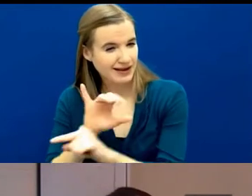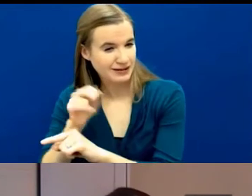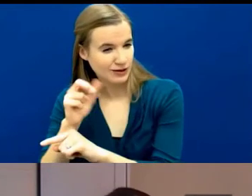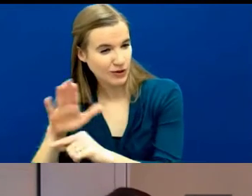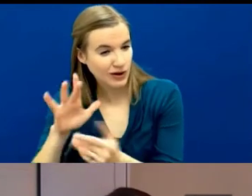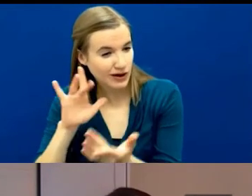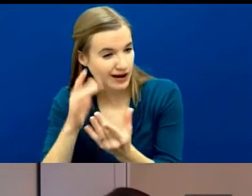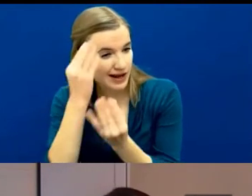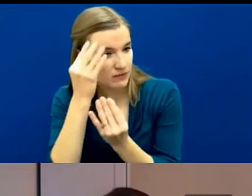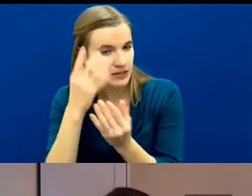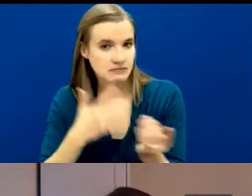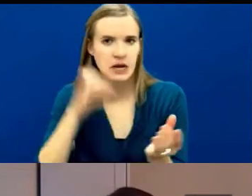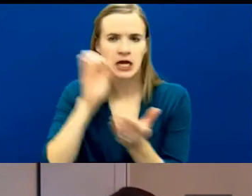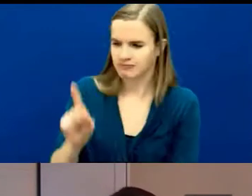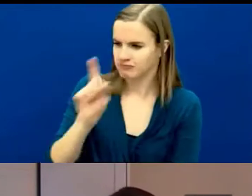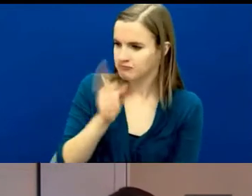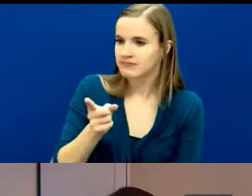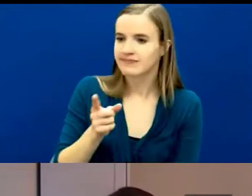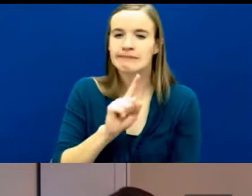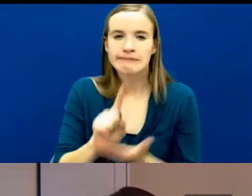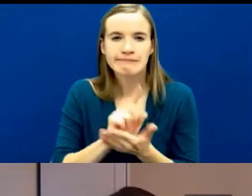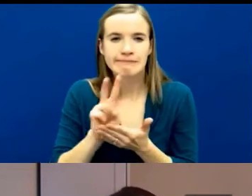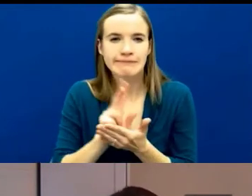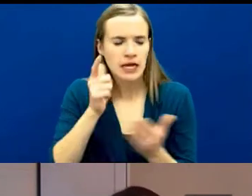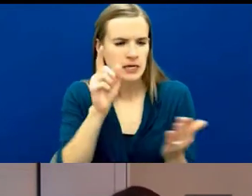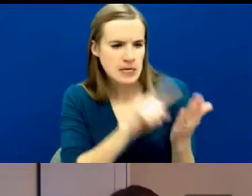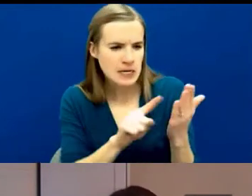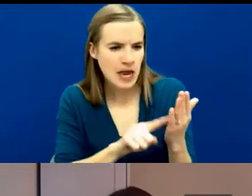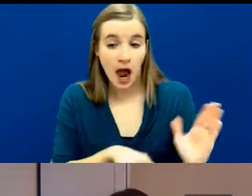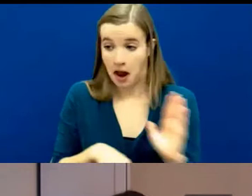back to me a few hours later and said, Well, here's an email, but I don't know